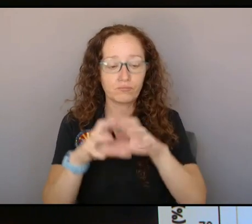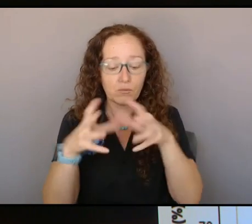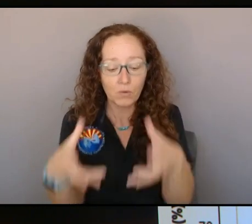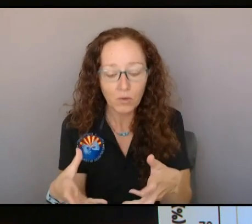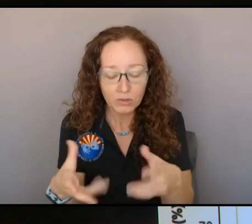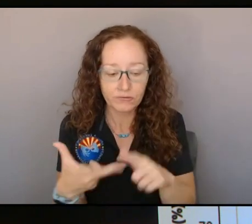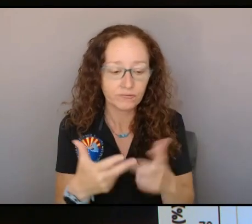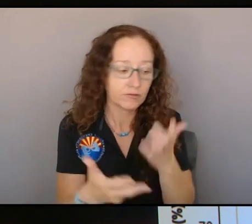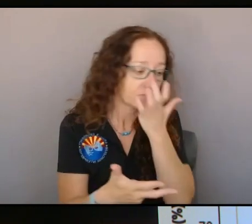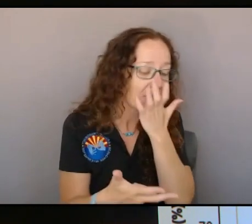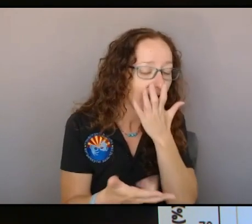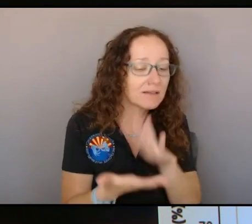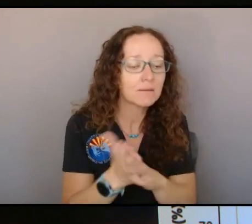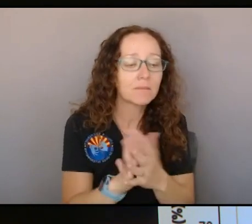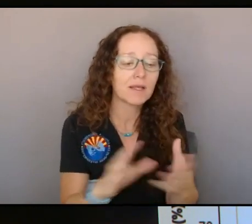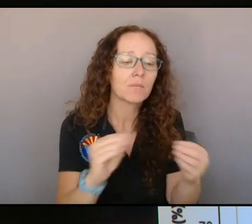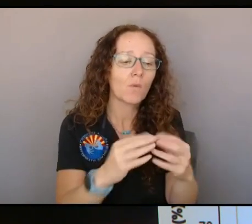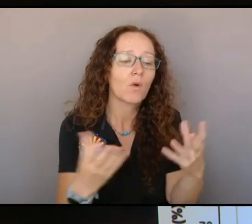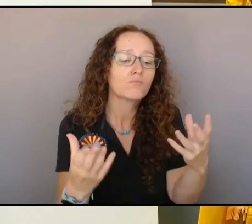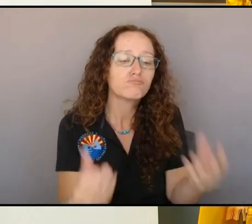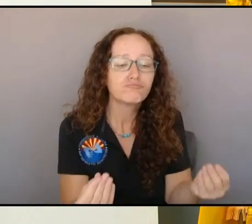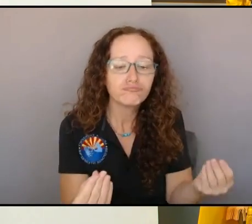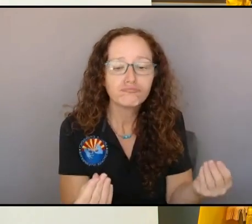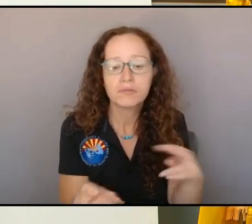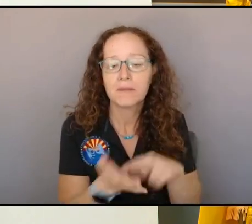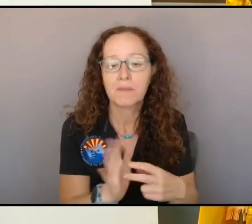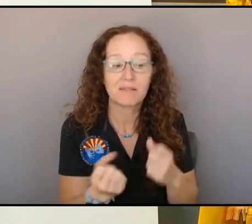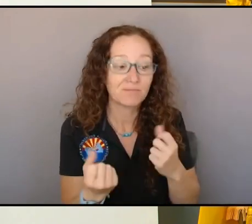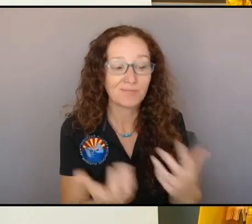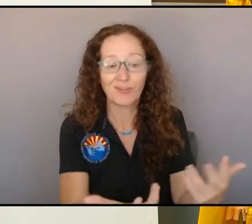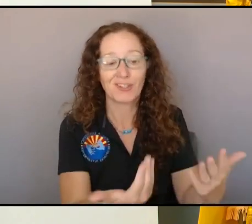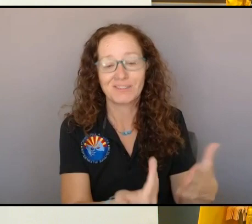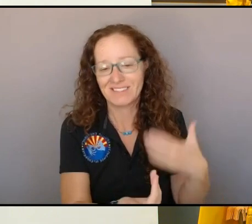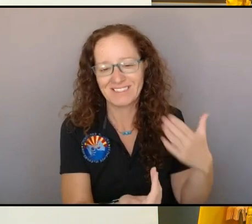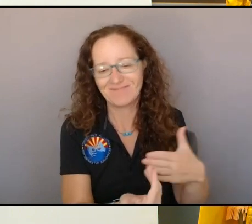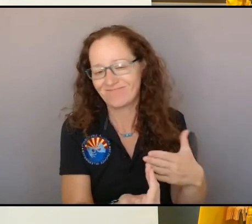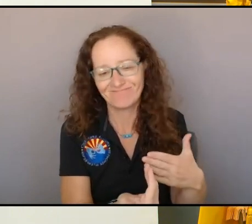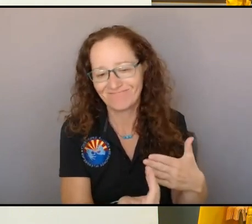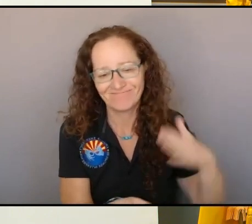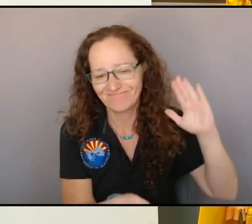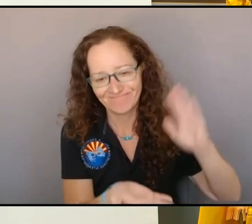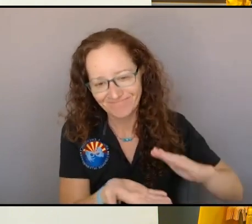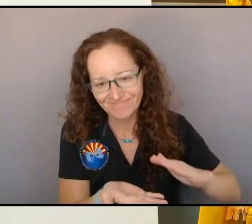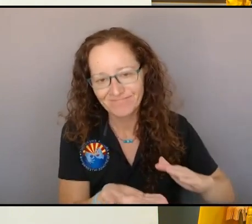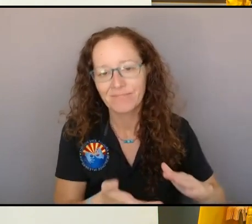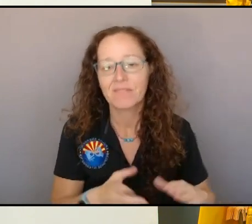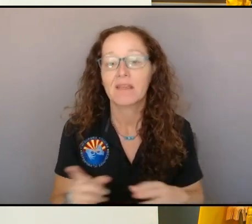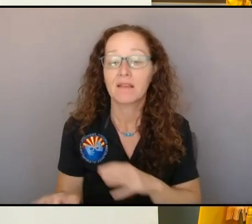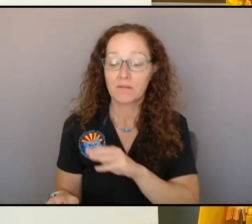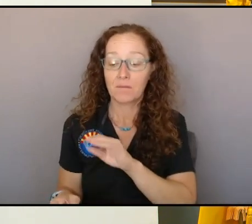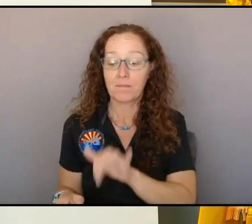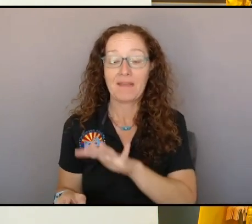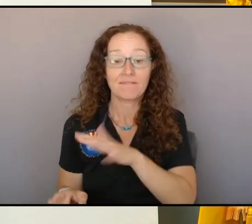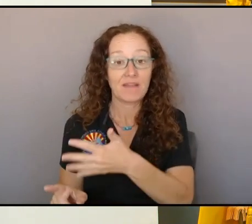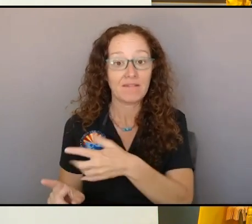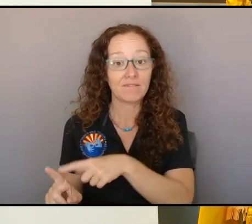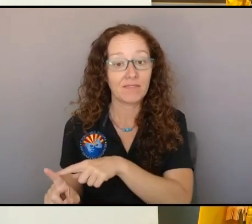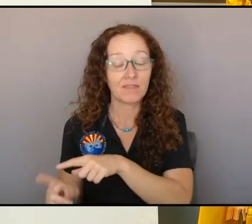right? But when we have periods like what we saw, this is early May, May 5th through the 14th. So, a good 10 days of relative